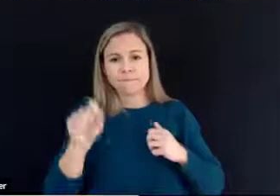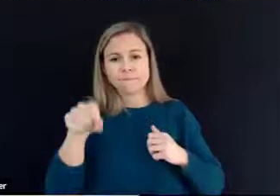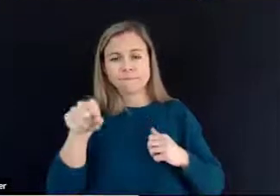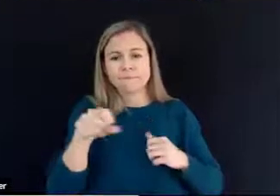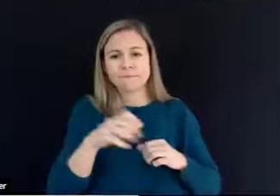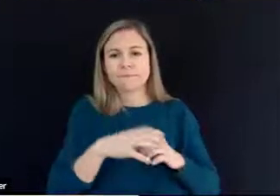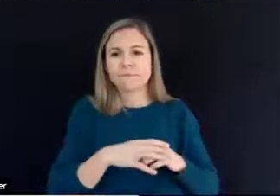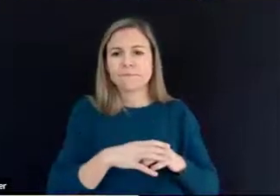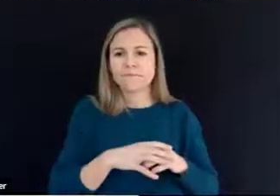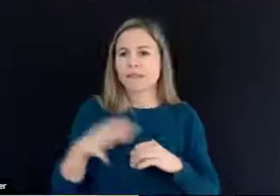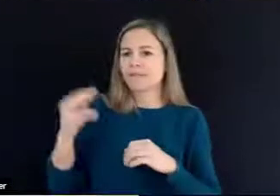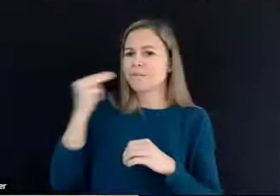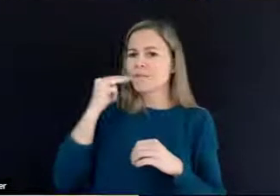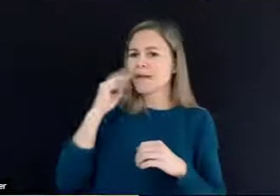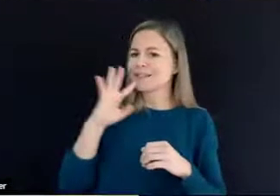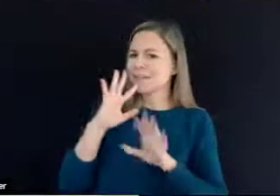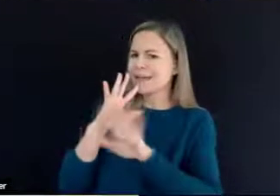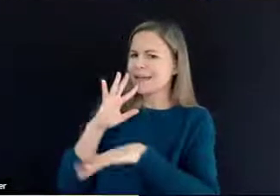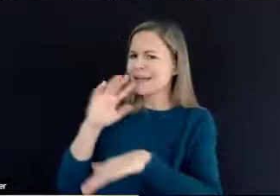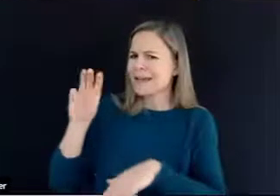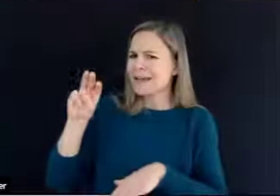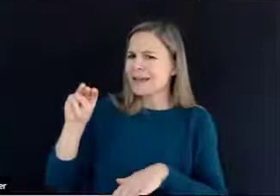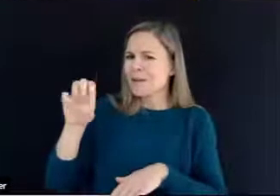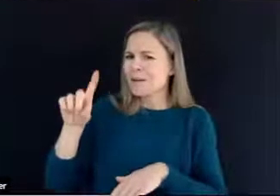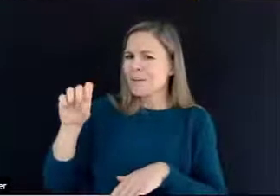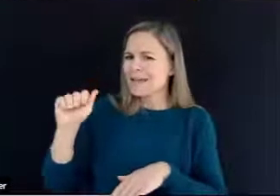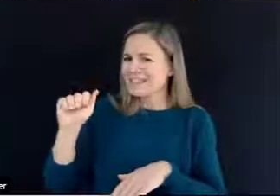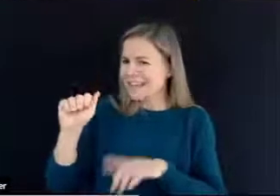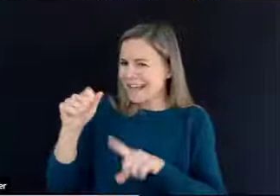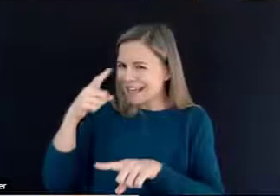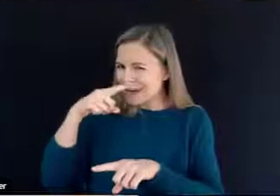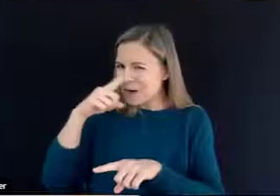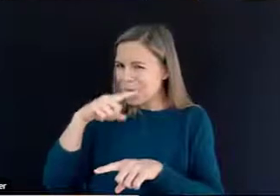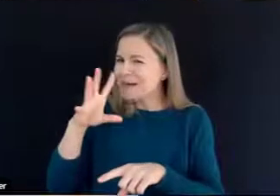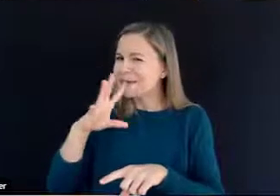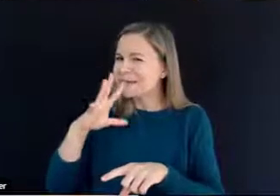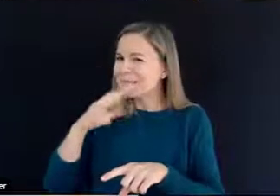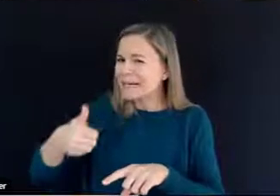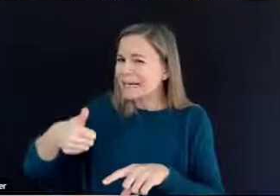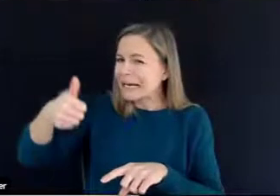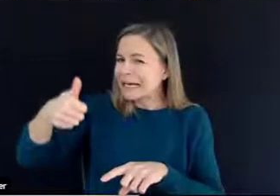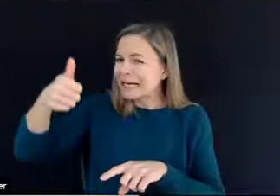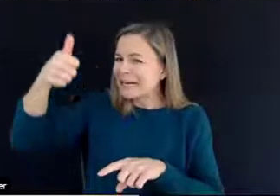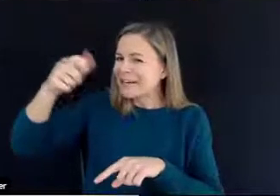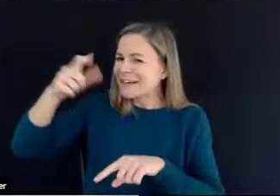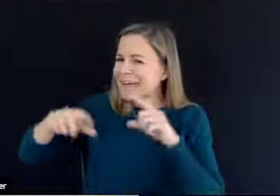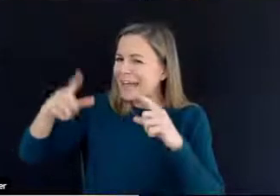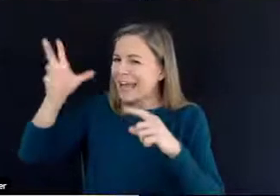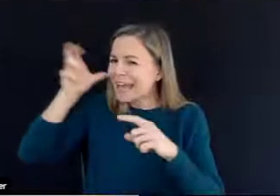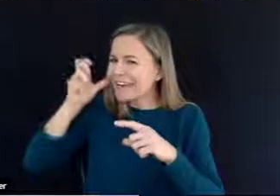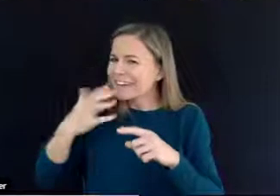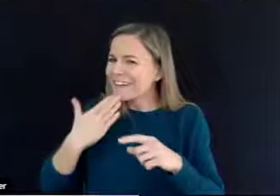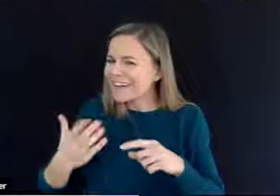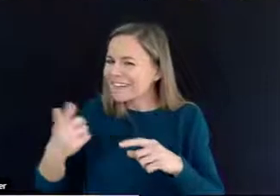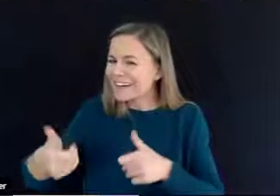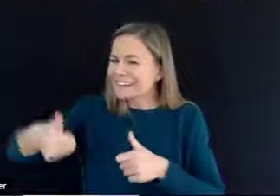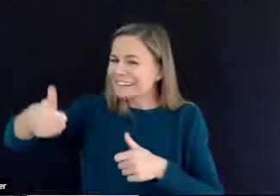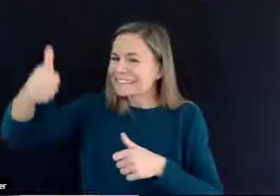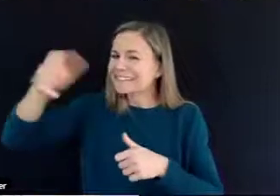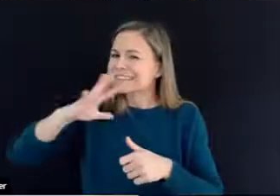[Marilyn] Hey, Melissa. Yes? - [Marilyn] This is Marilyn. Can you do me a favor and speak up just a hair more, okay? Yep. - [Marilyn] Good, thank you.